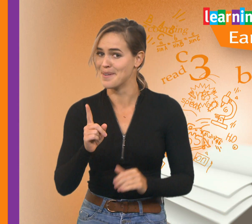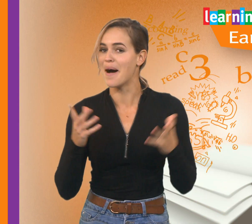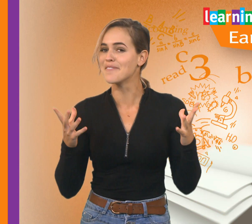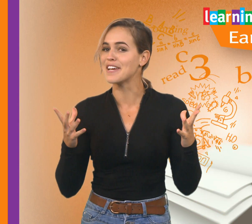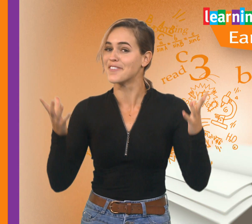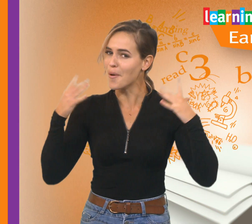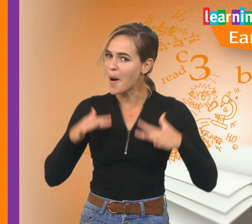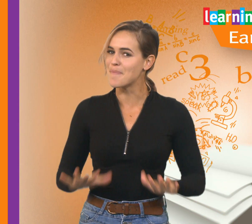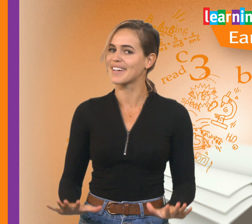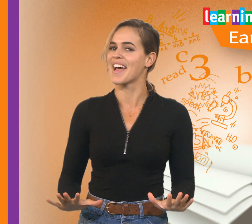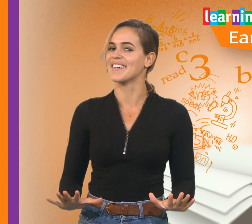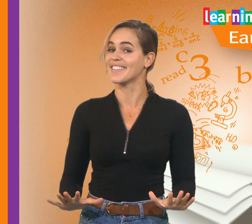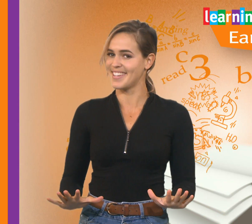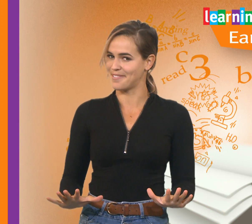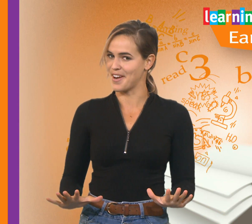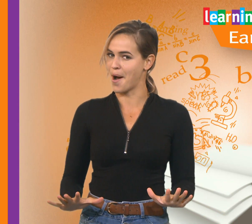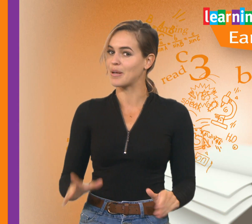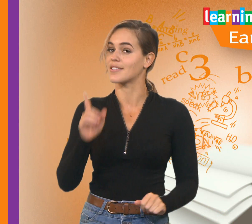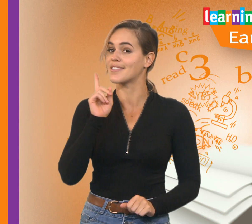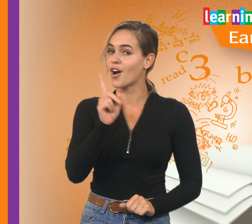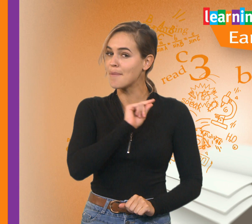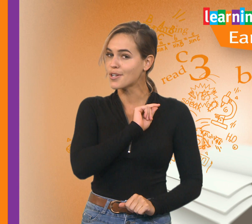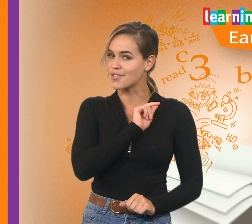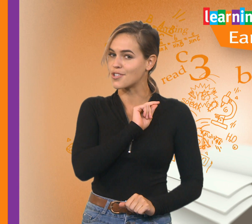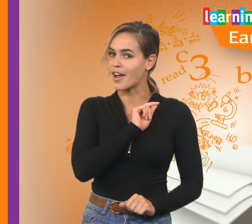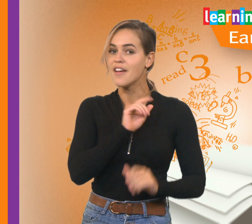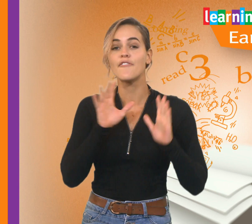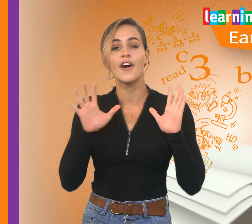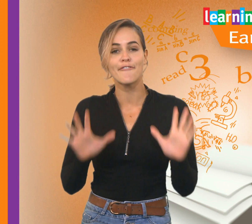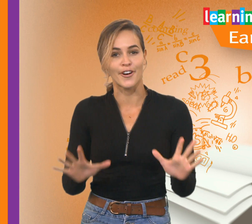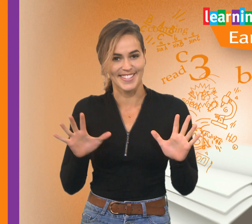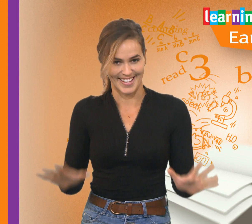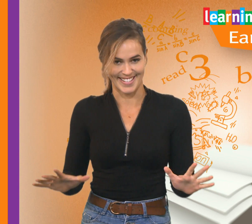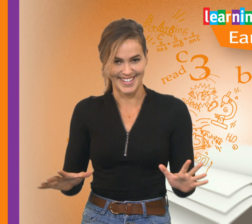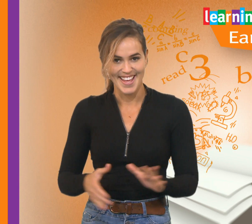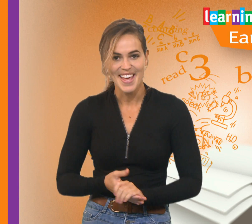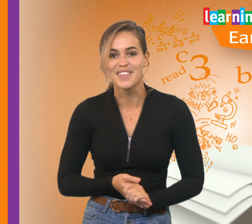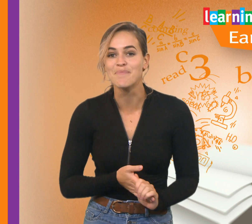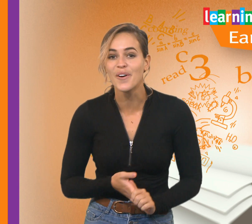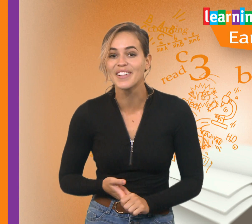But we can all pop back down in our seats for now, because it’s time to concentrate for our first lesson. This morning,